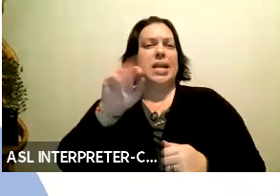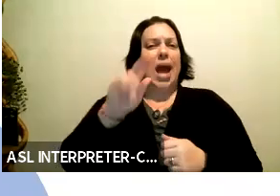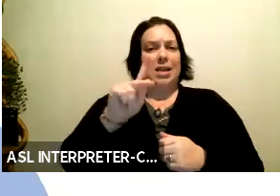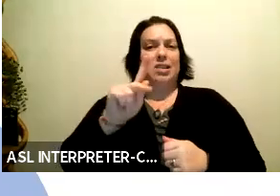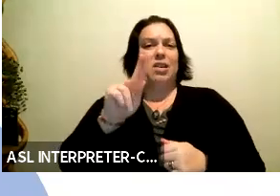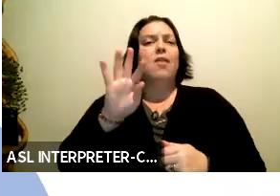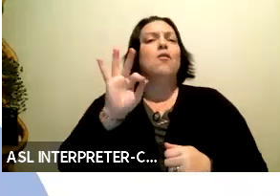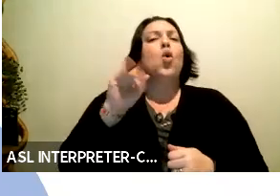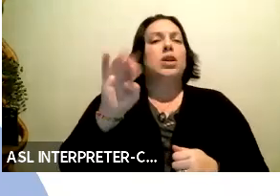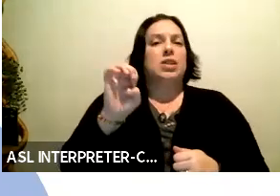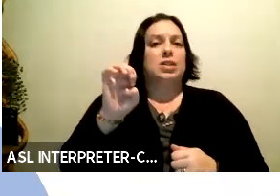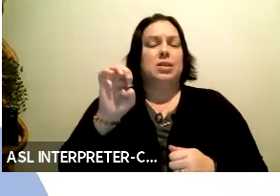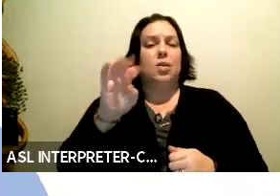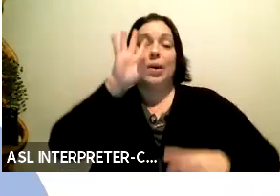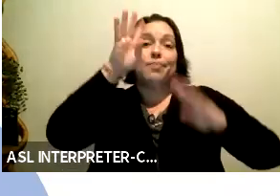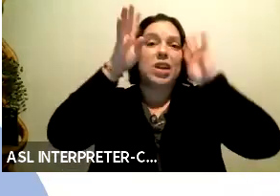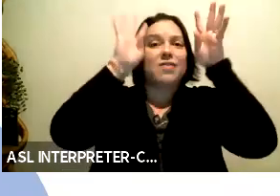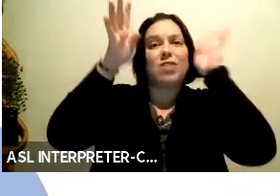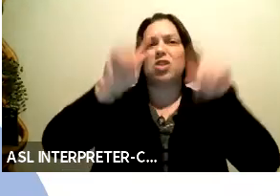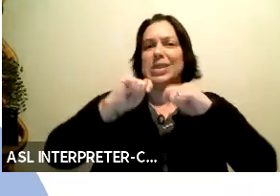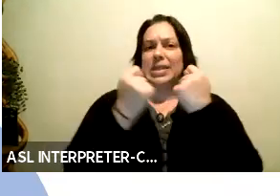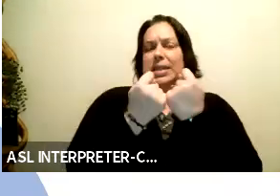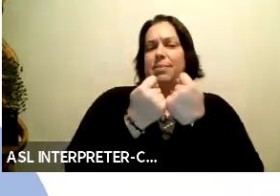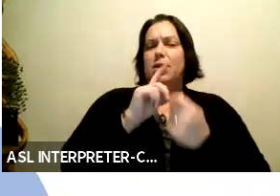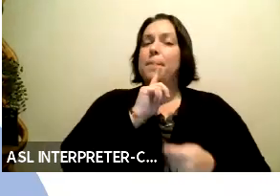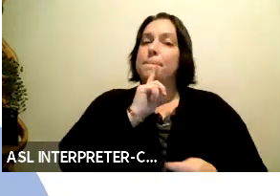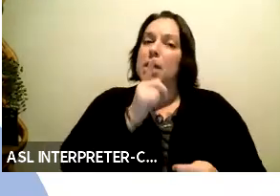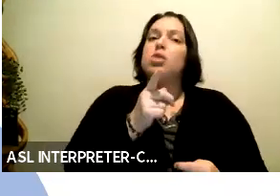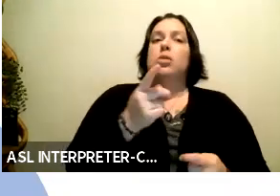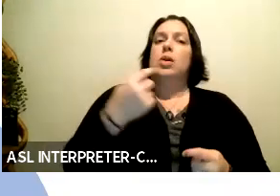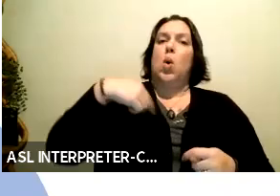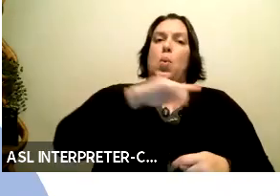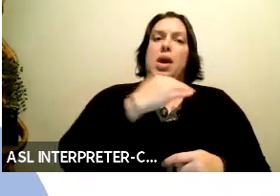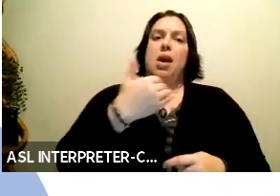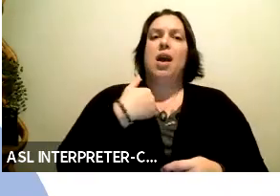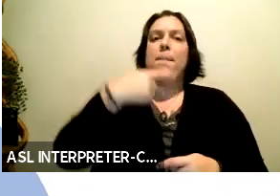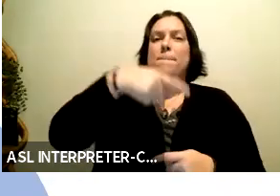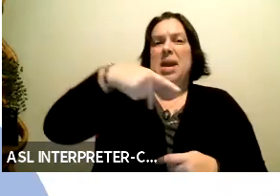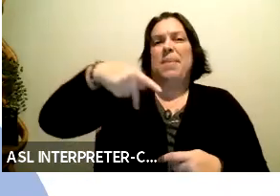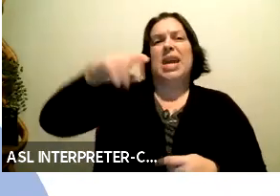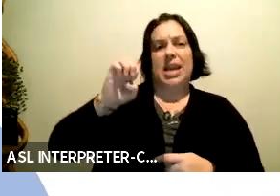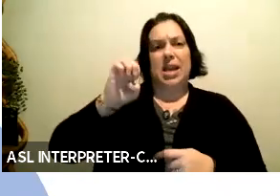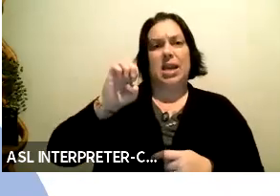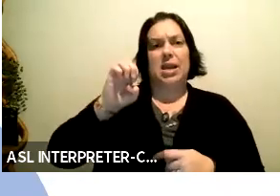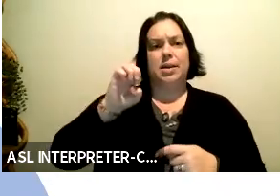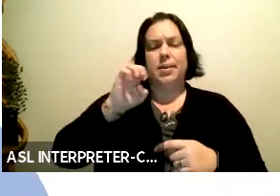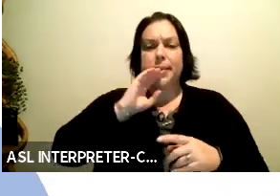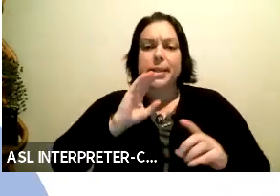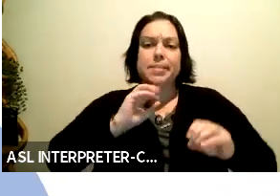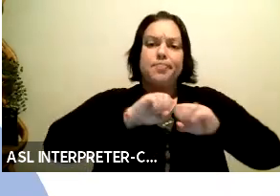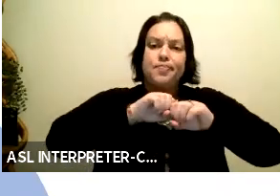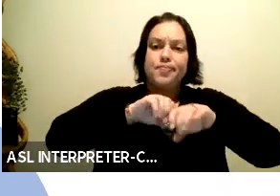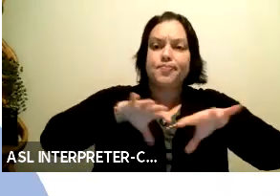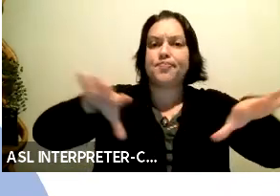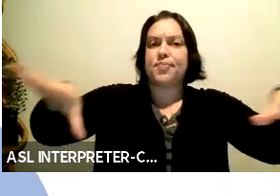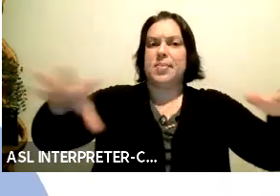or the innovation team, to ensure that we had PPE allocated and identified for people who